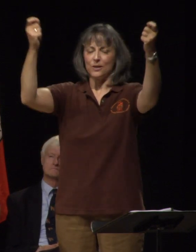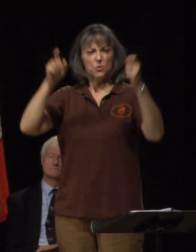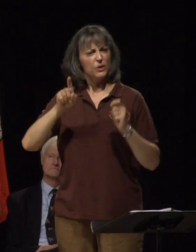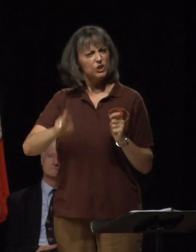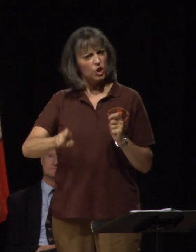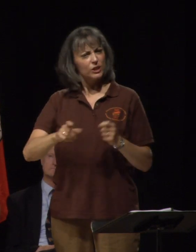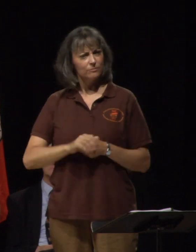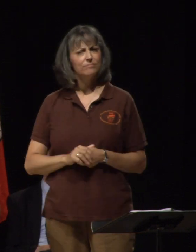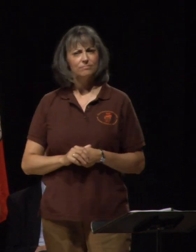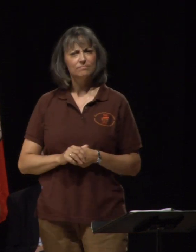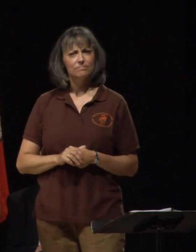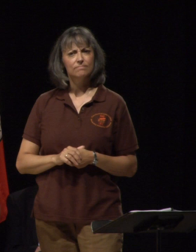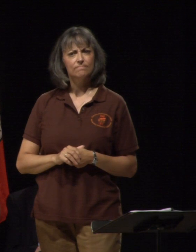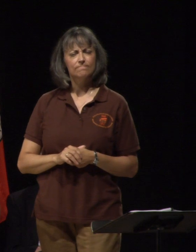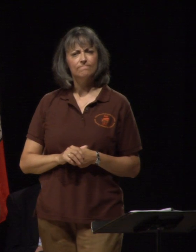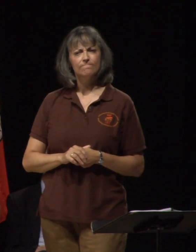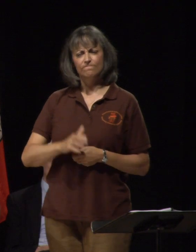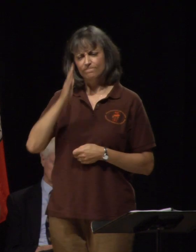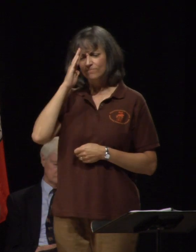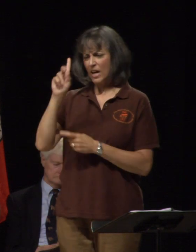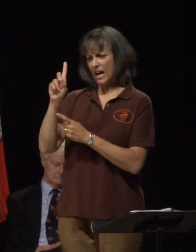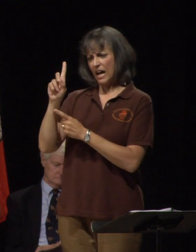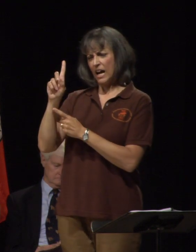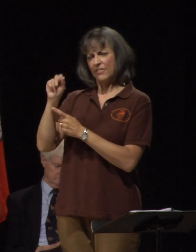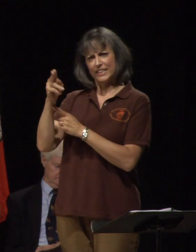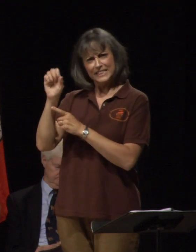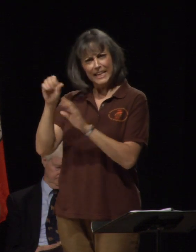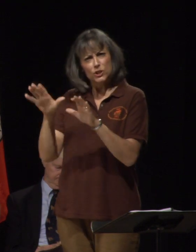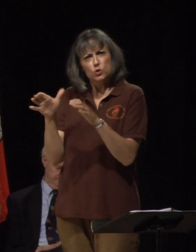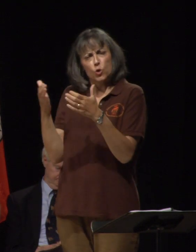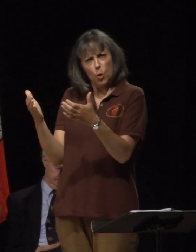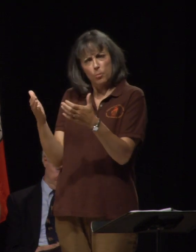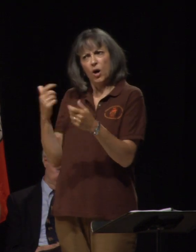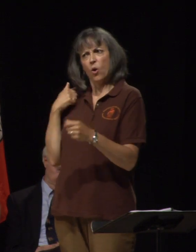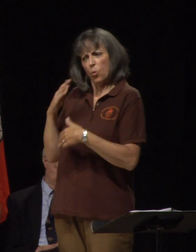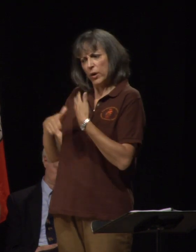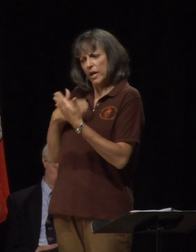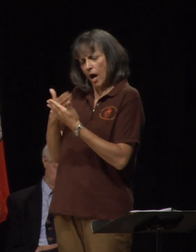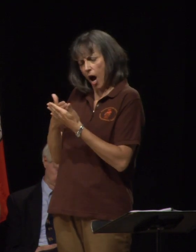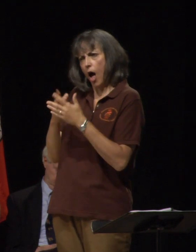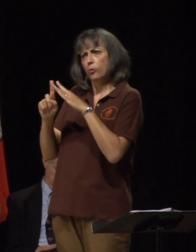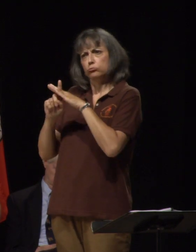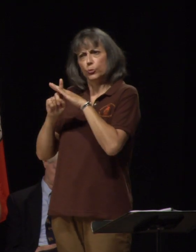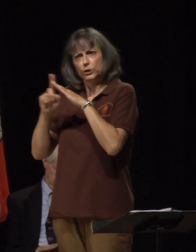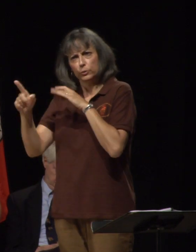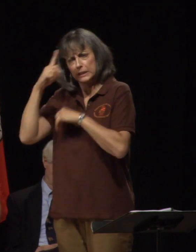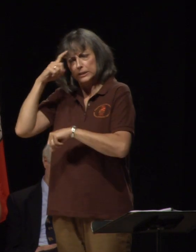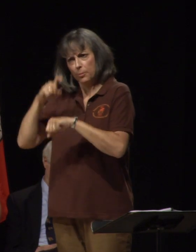MARVEL AT THE WORK THAT YOU ALL HAVE DONE EARLIER IN THE SUMMER AT OUR ANNUAL RETREAT WHEN WE